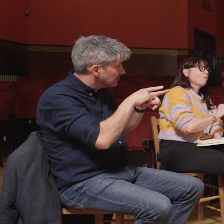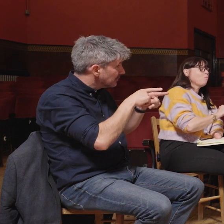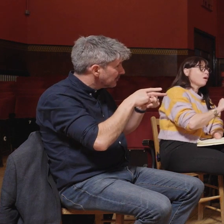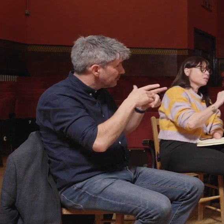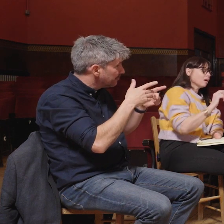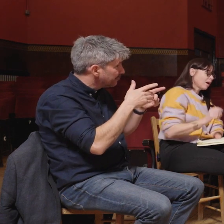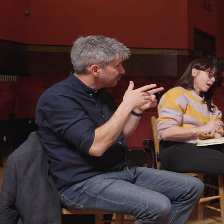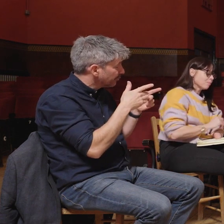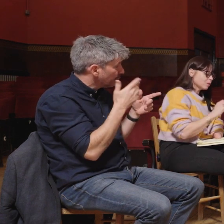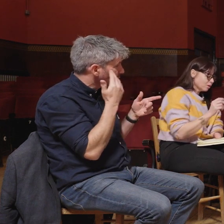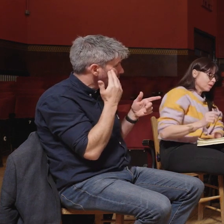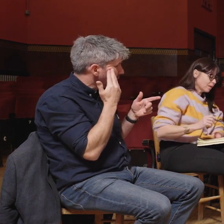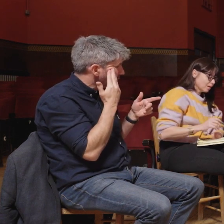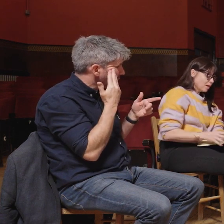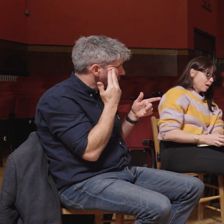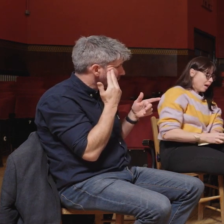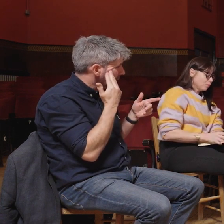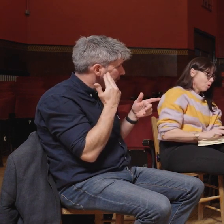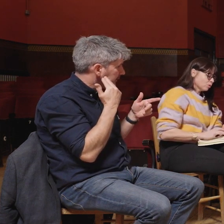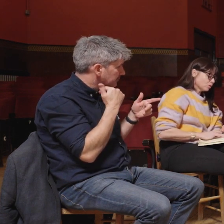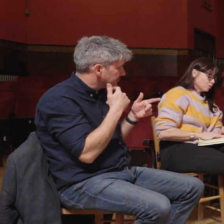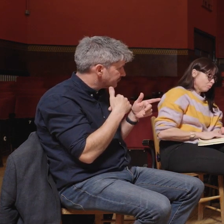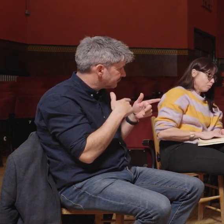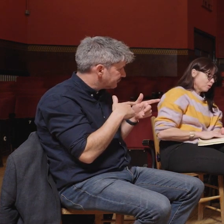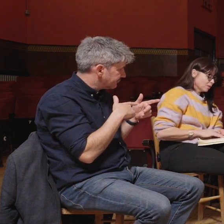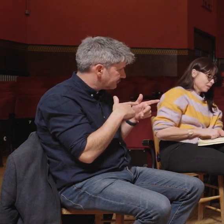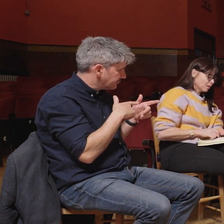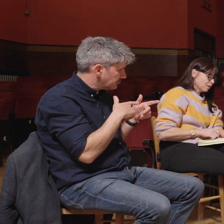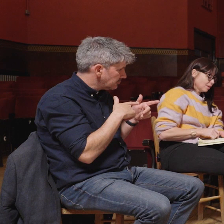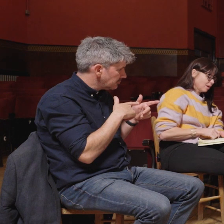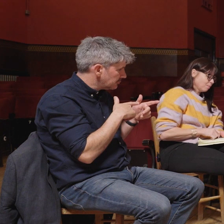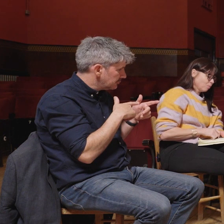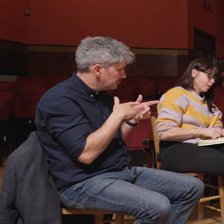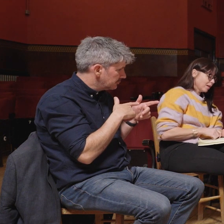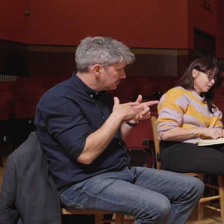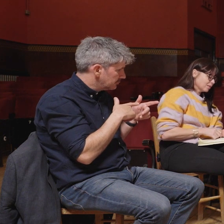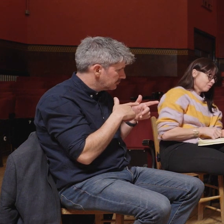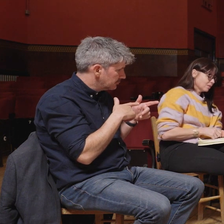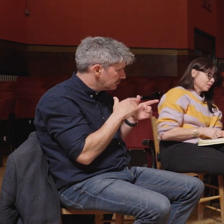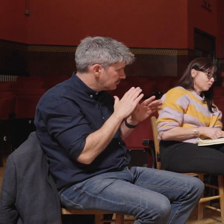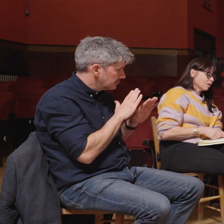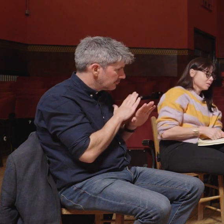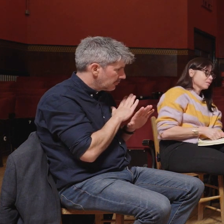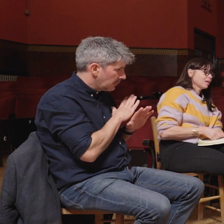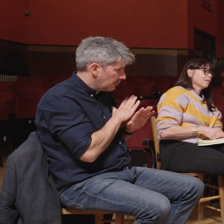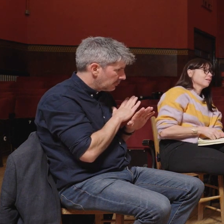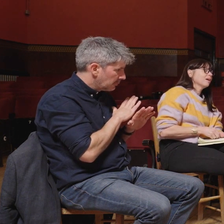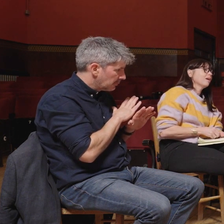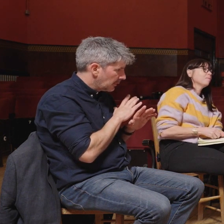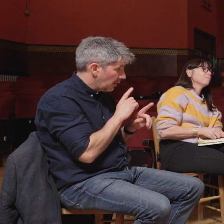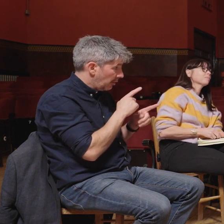and whilst I am not proposing that we as deaf and disabled artists